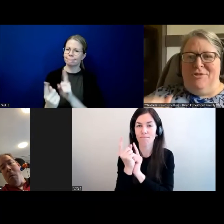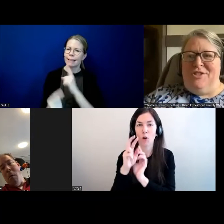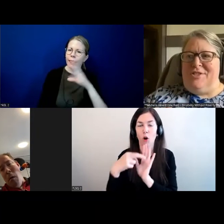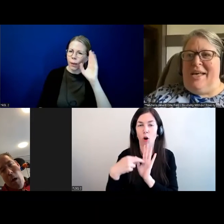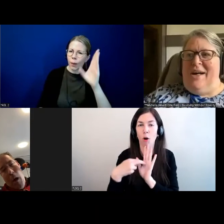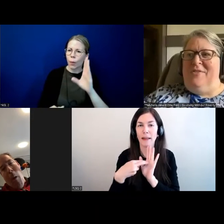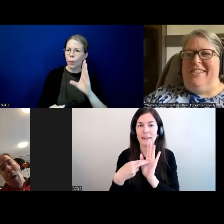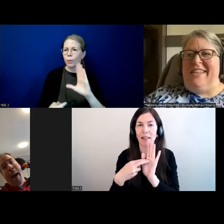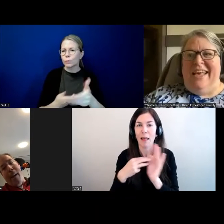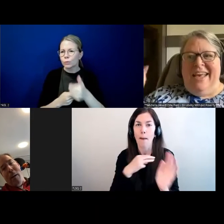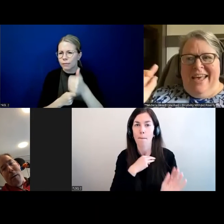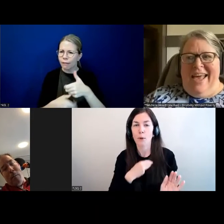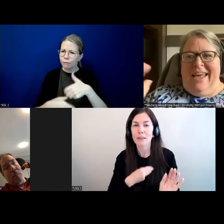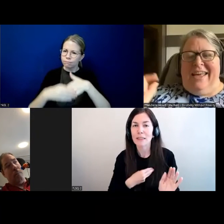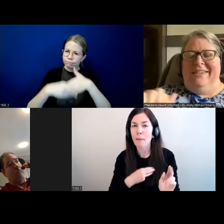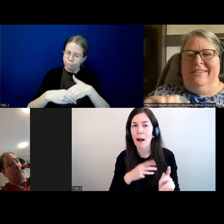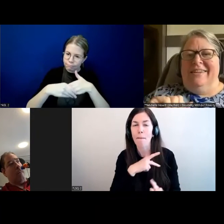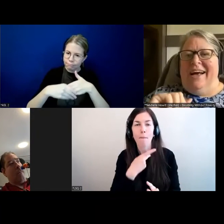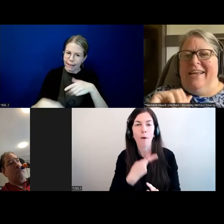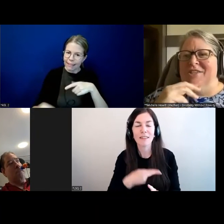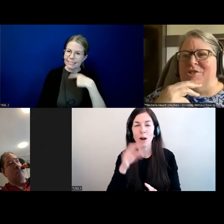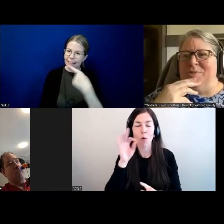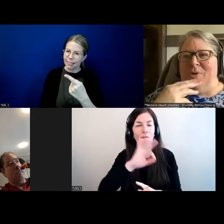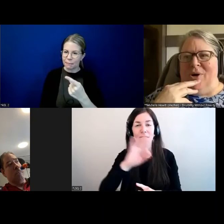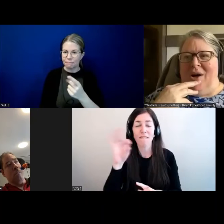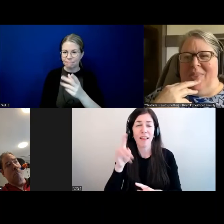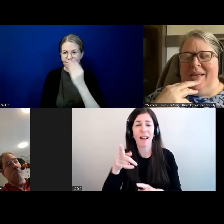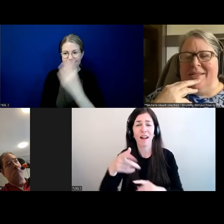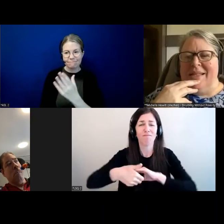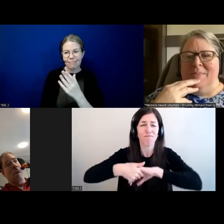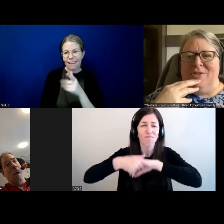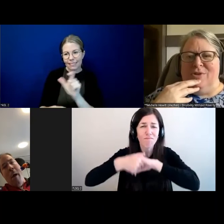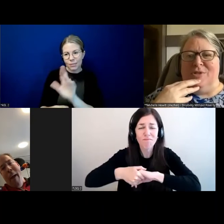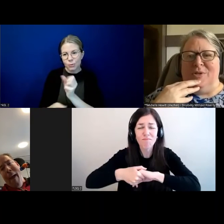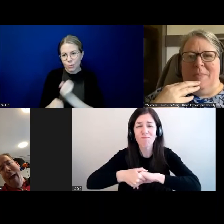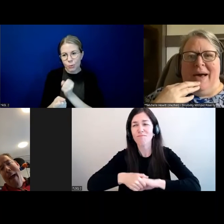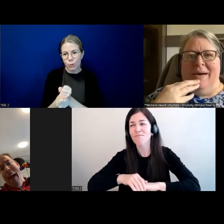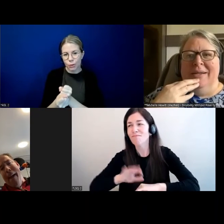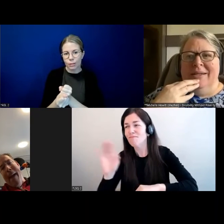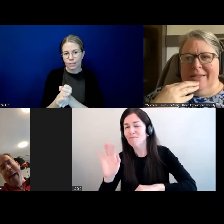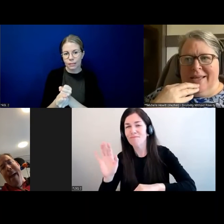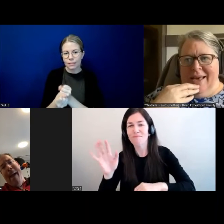INTRODUCE YOURSELF AND SAY, HEY, I NEED YOUR SUPPORT ON THIS. LET ME TALK TO YOU ABOUT